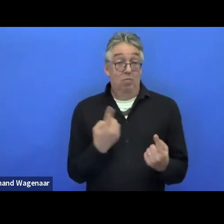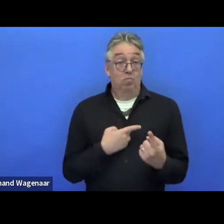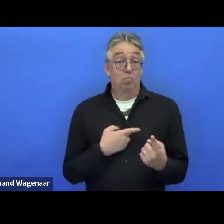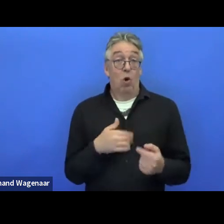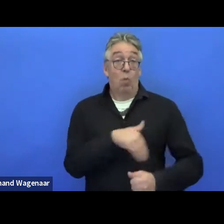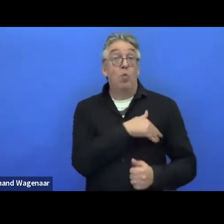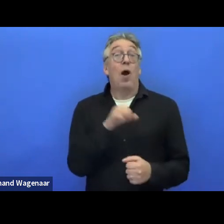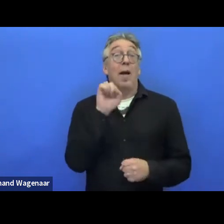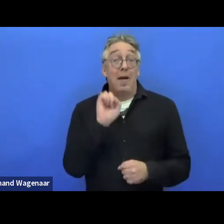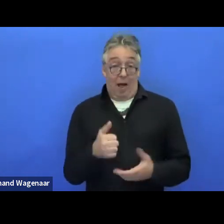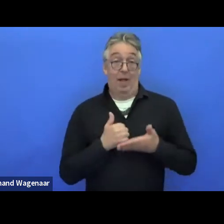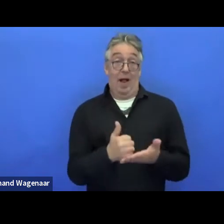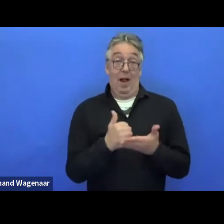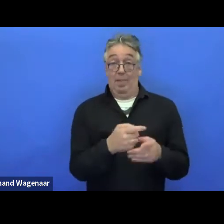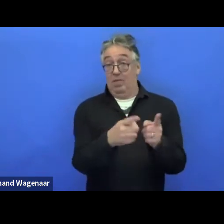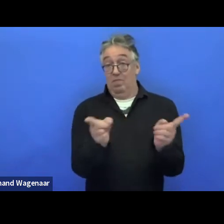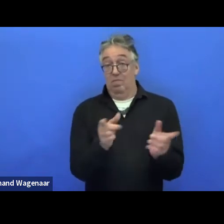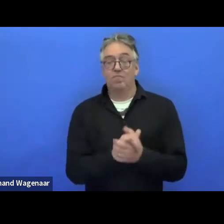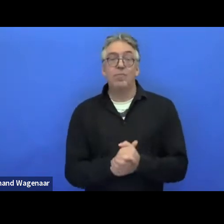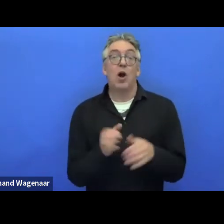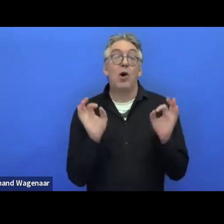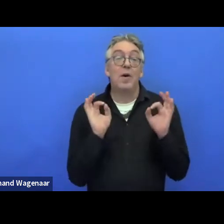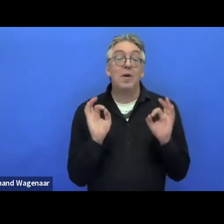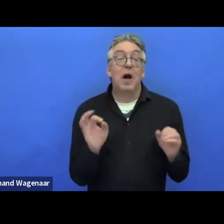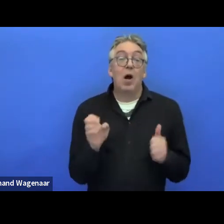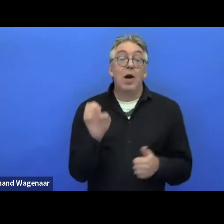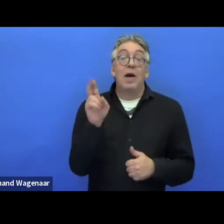The European Ombudsman is linked to European citizenship.